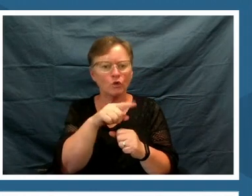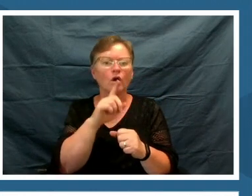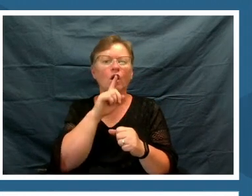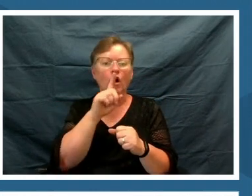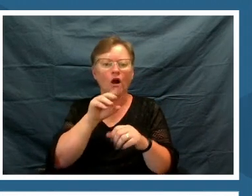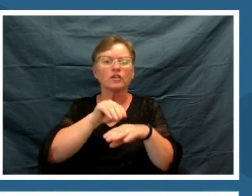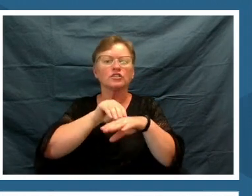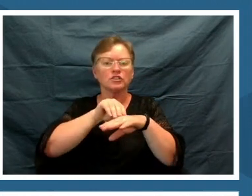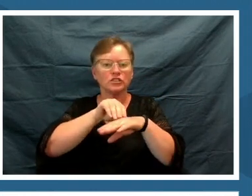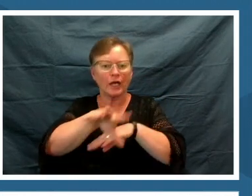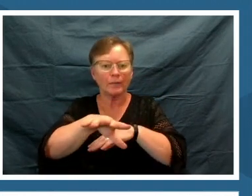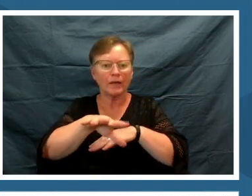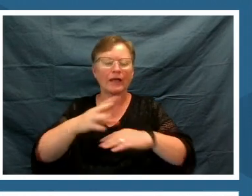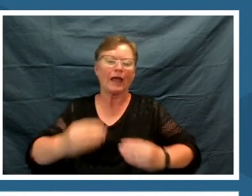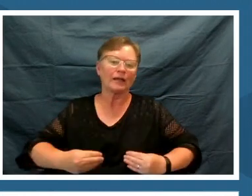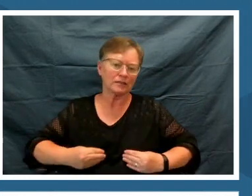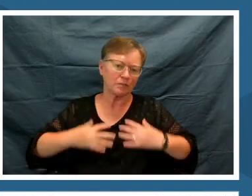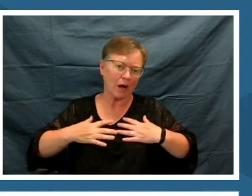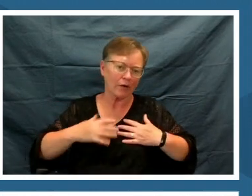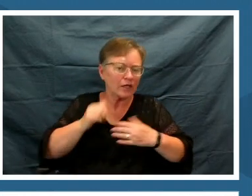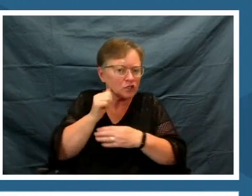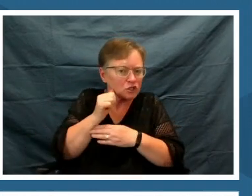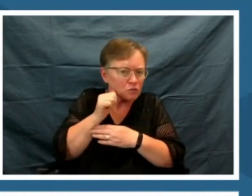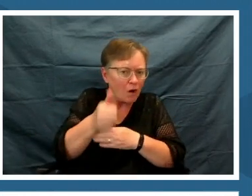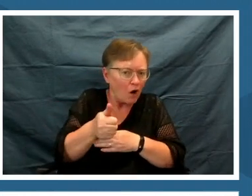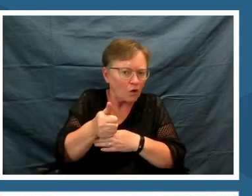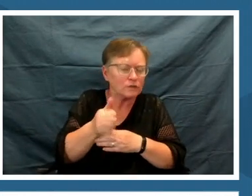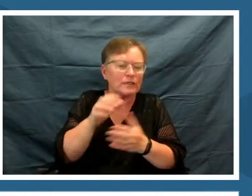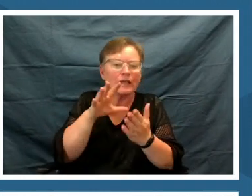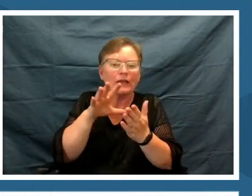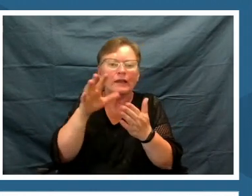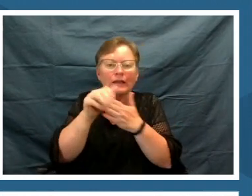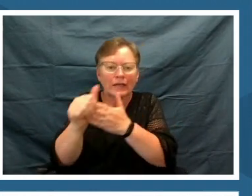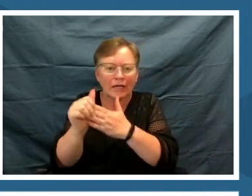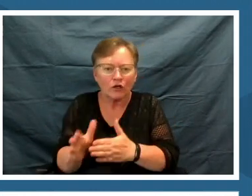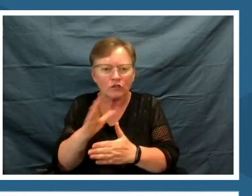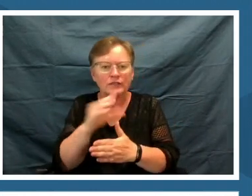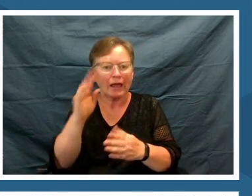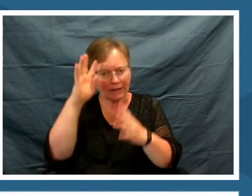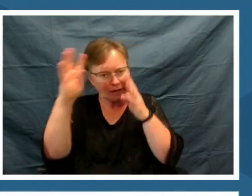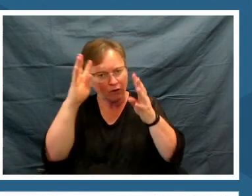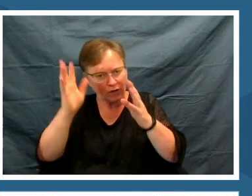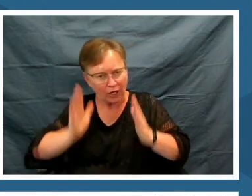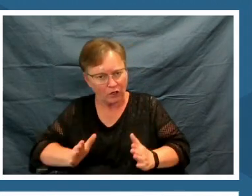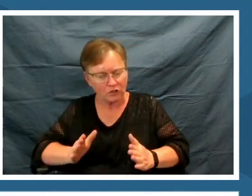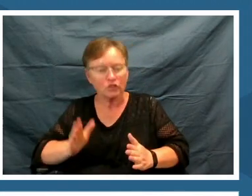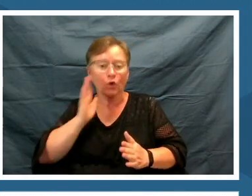leaders and innovators that will solve some of the most pressing needs